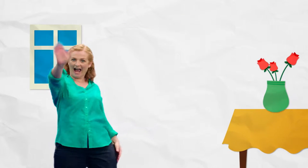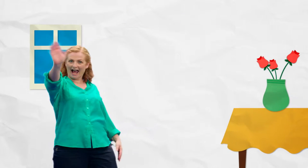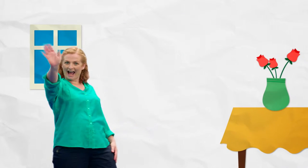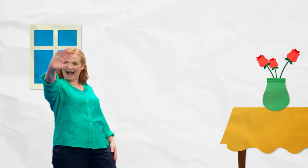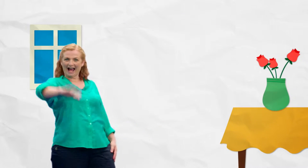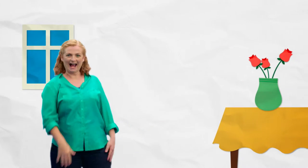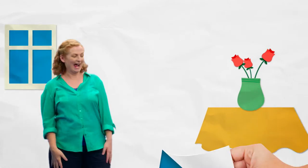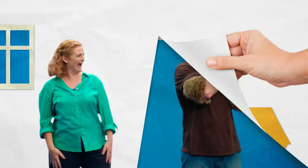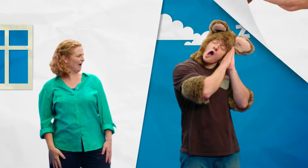Hello!